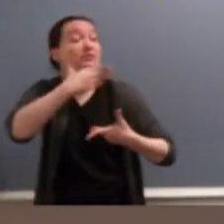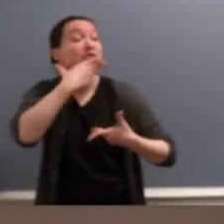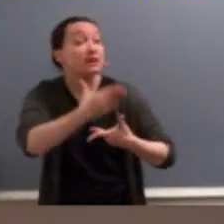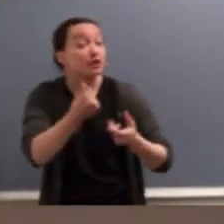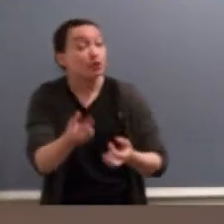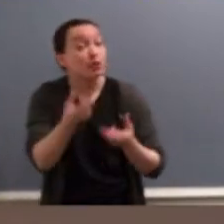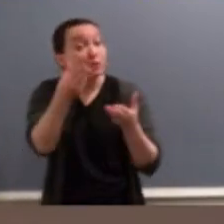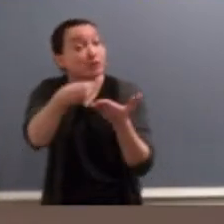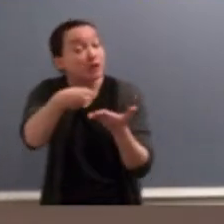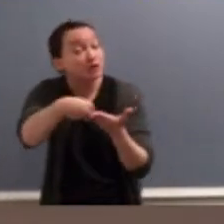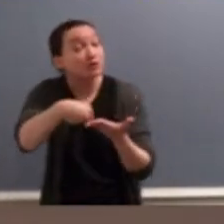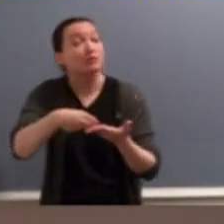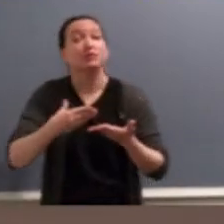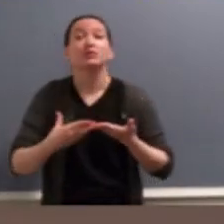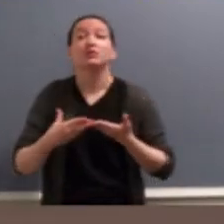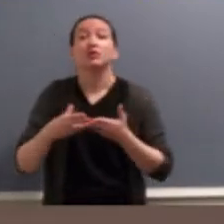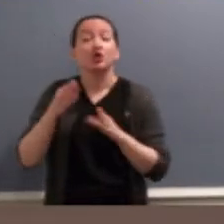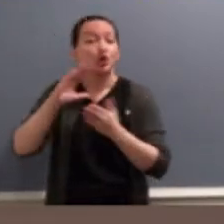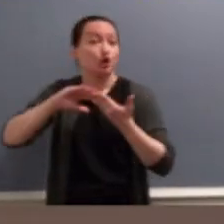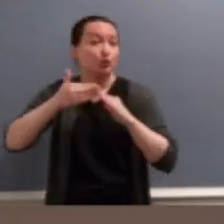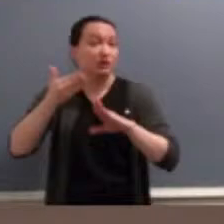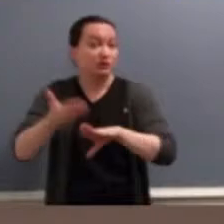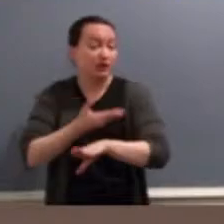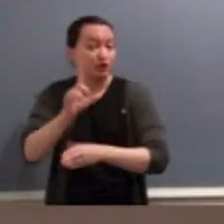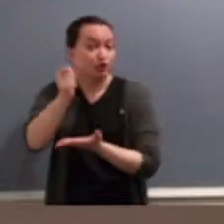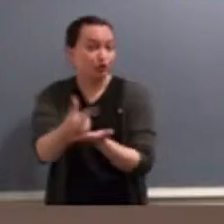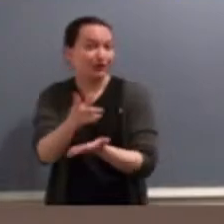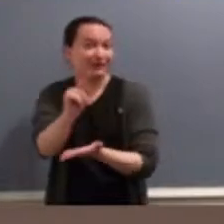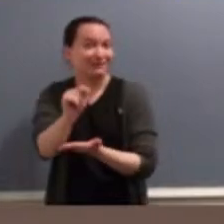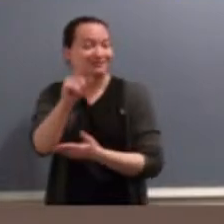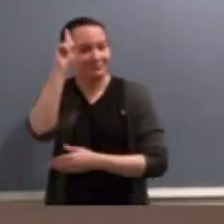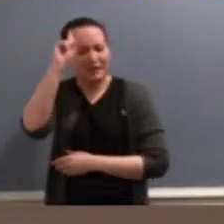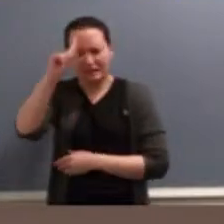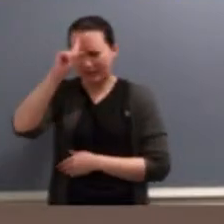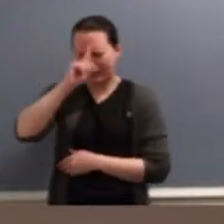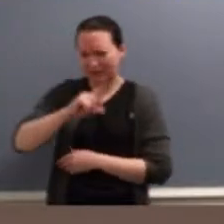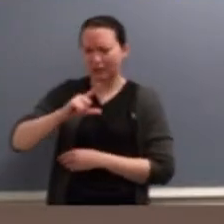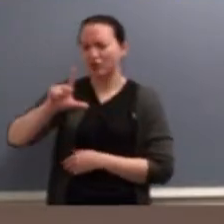budget for the community revitalization grant that is in I think the 21 budget as well as